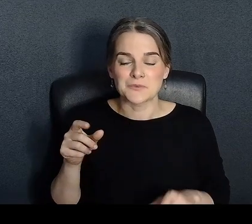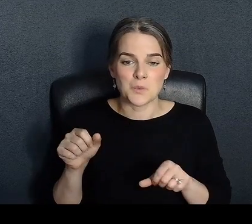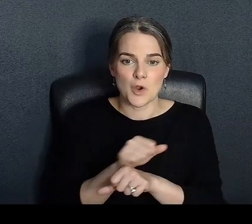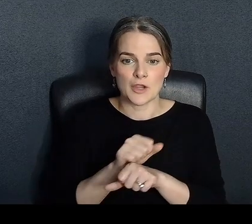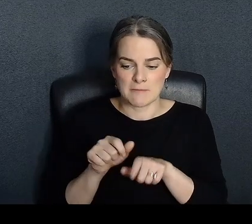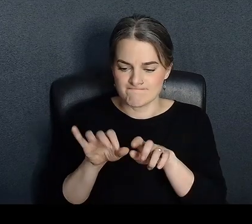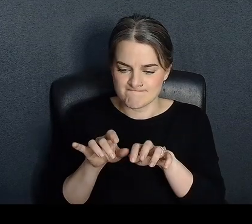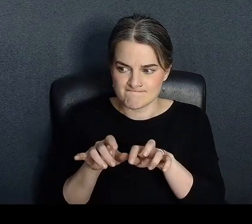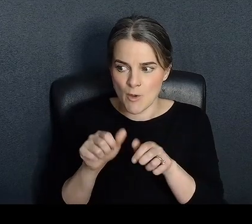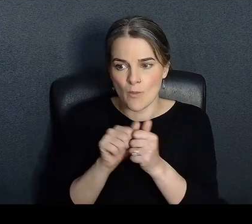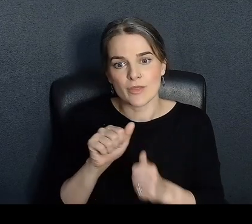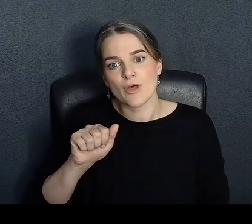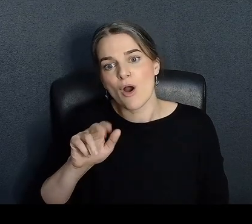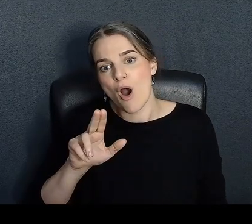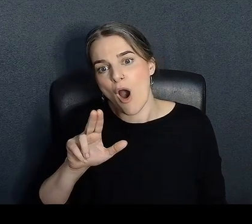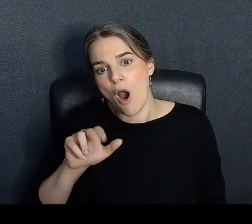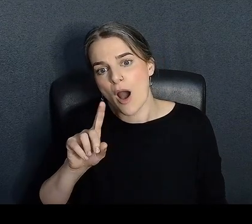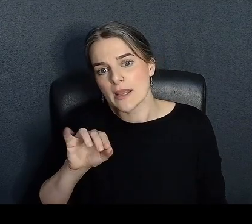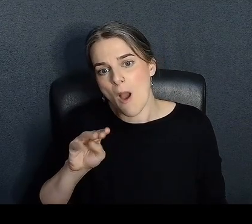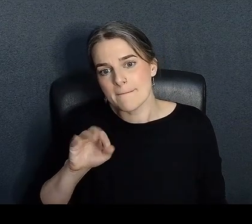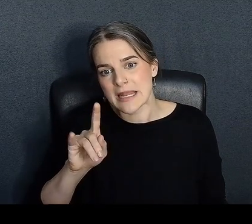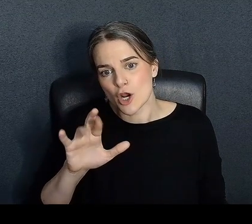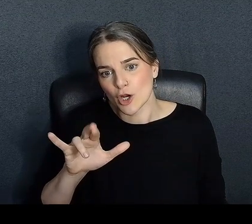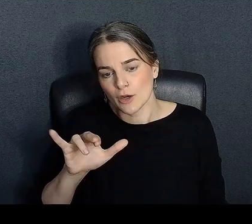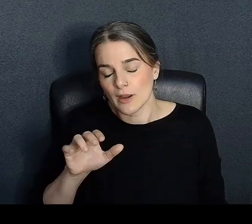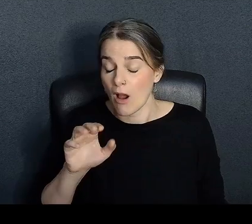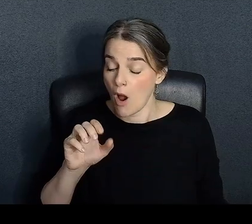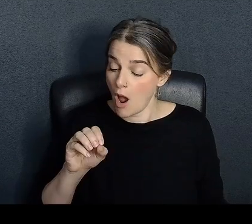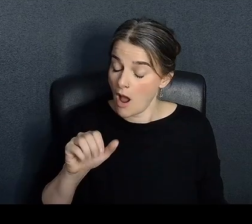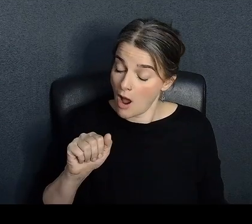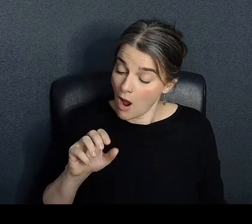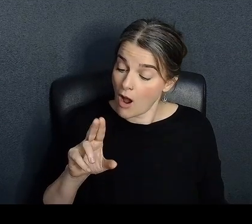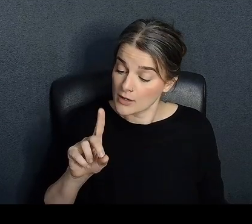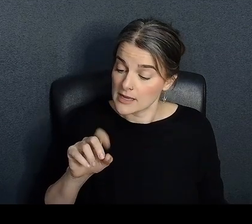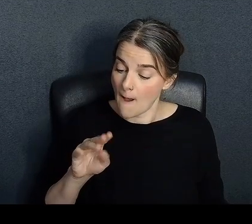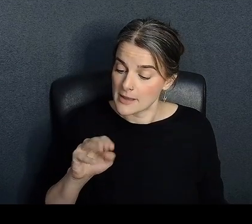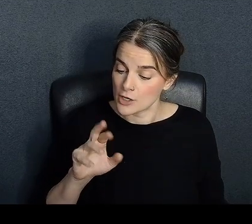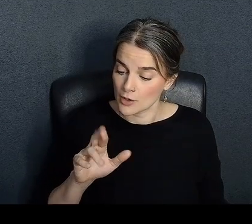And she is sitting across from a child with headphones on,